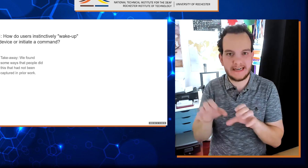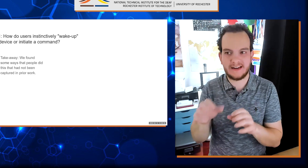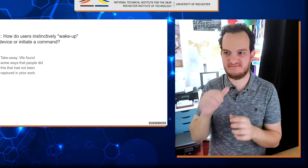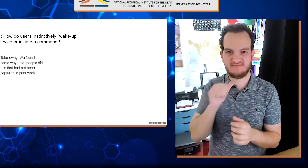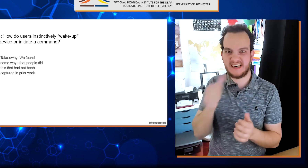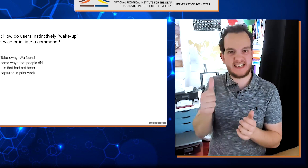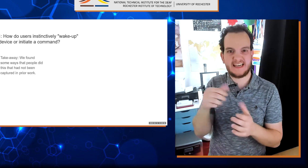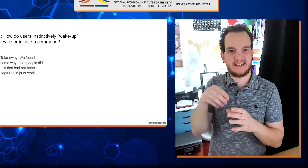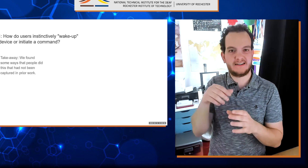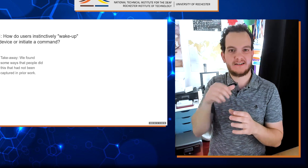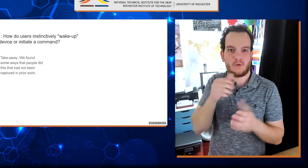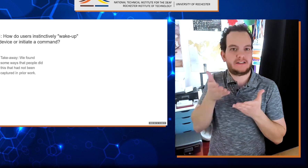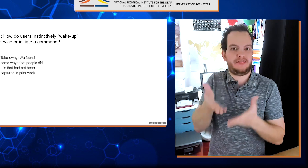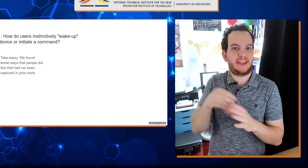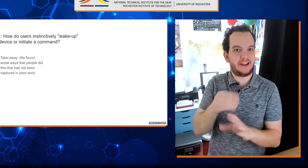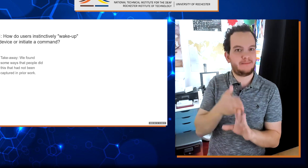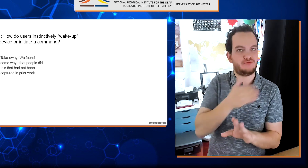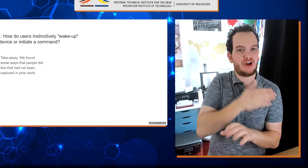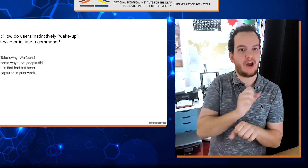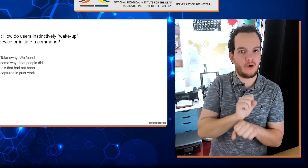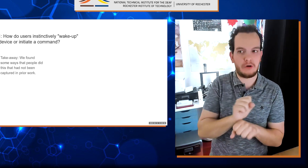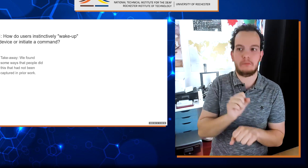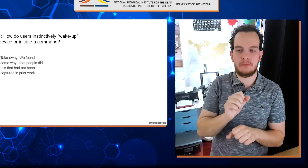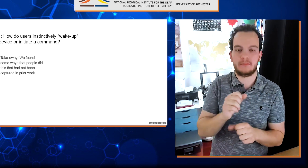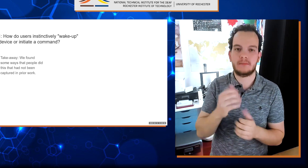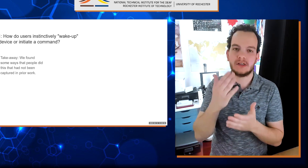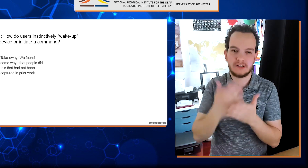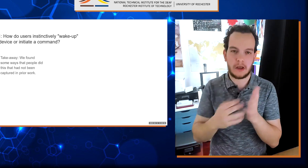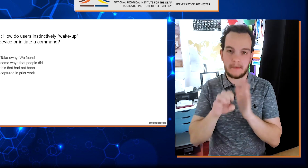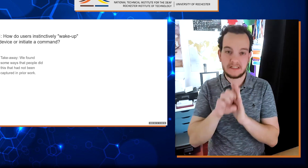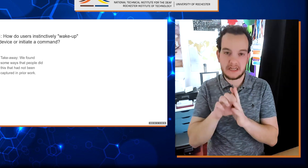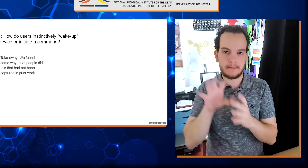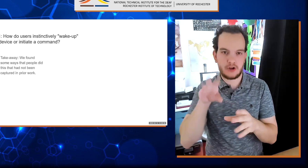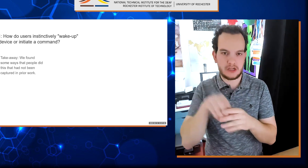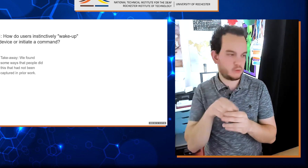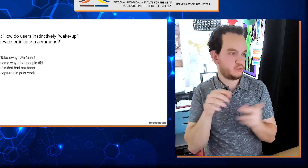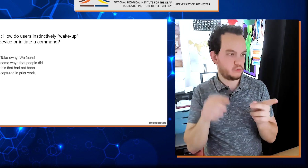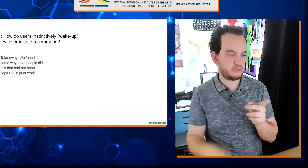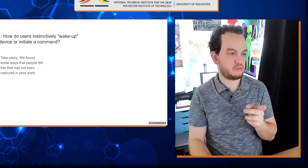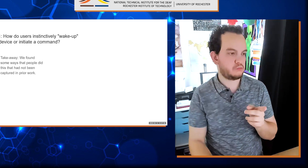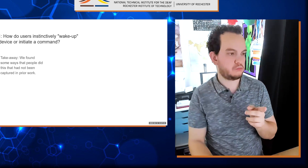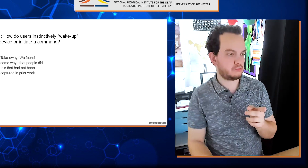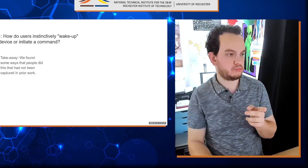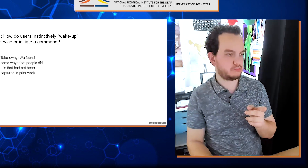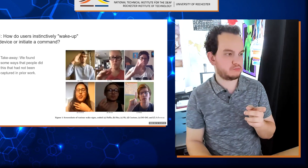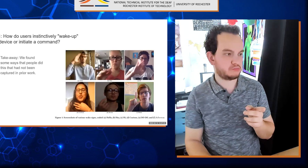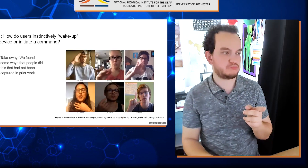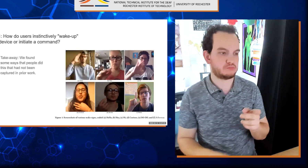but then we wanted to see if there was anything new this go-round,